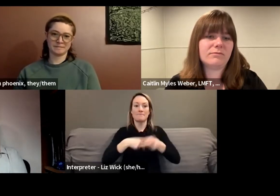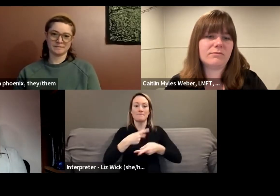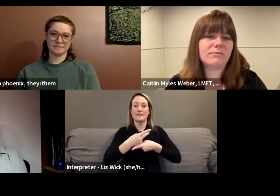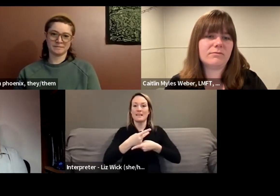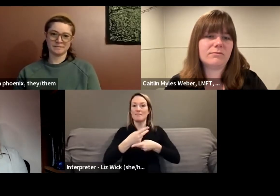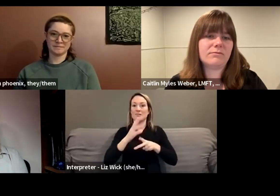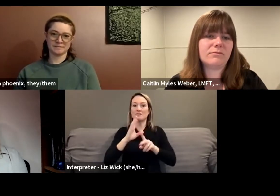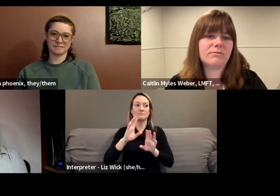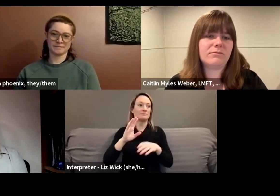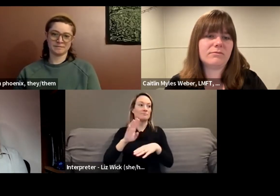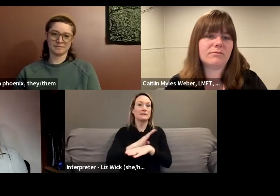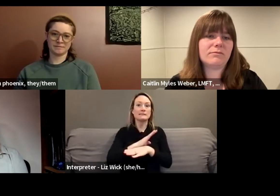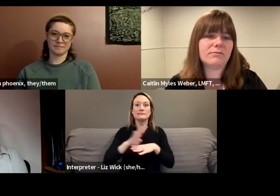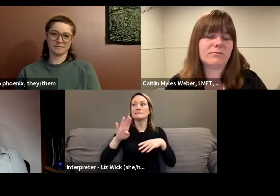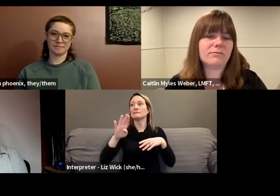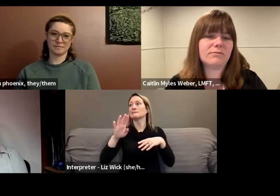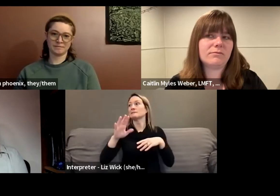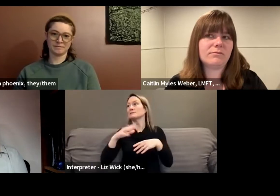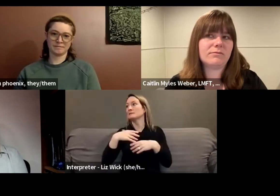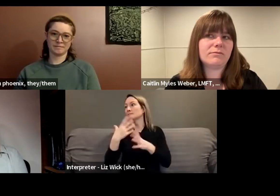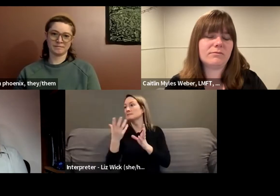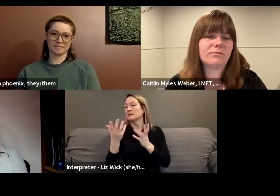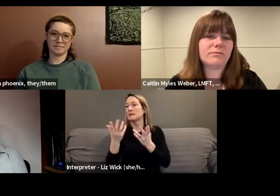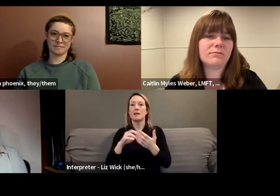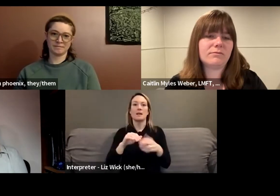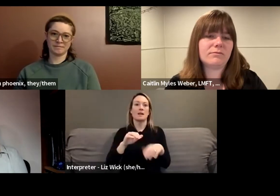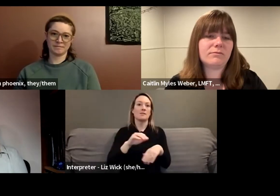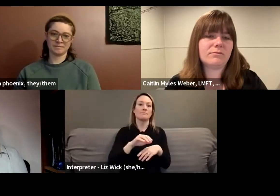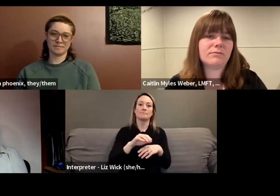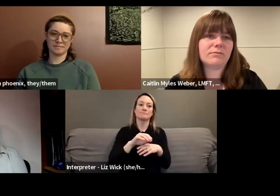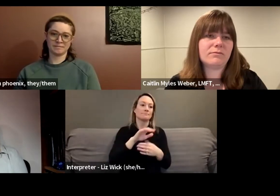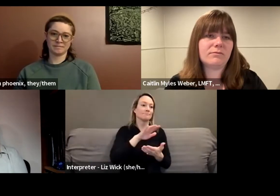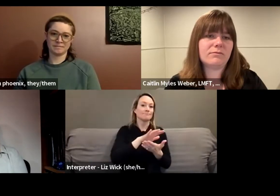Coller and Aurora and school systems and counties and stuff,